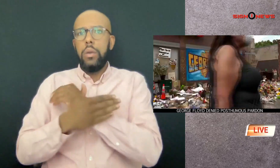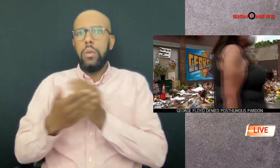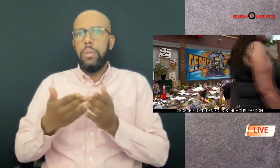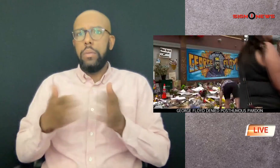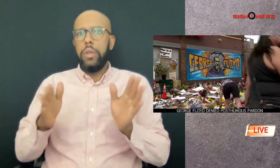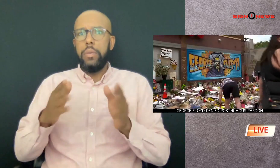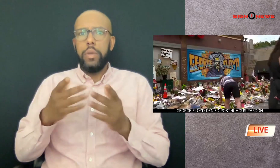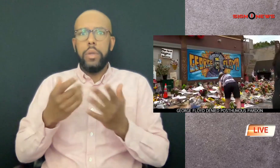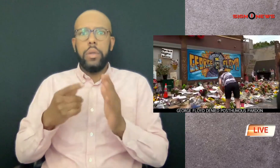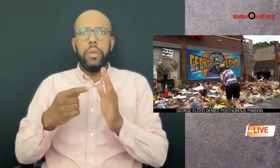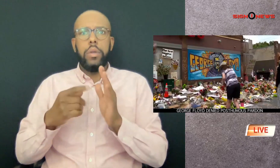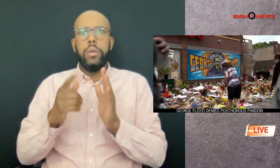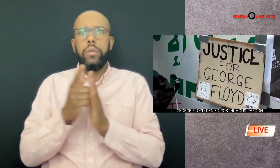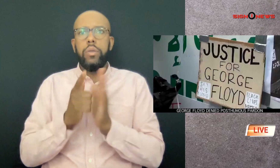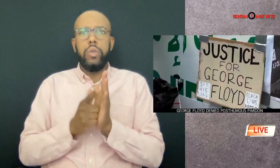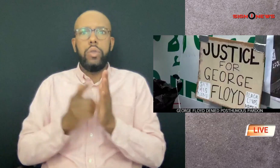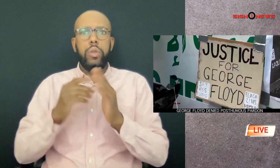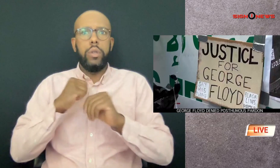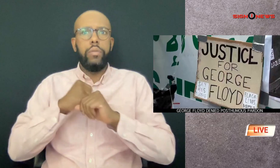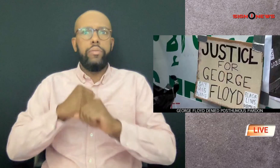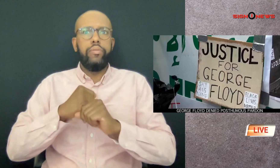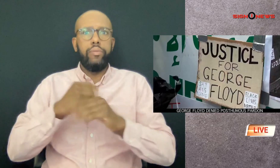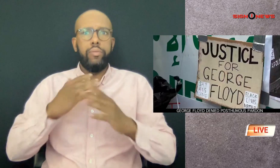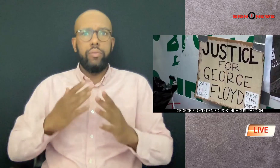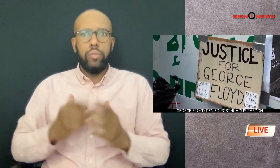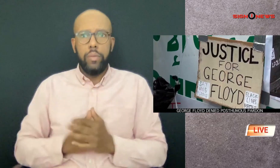working on behalf of Floyd's family